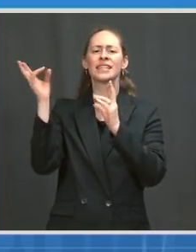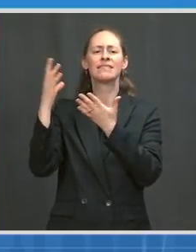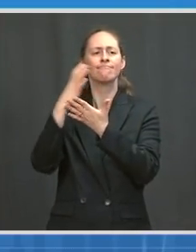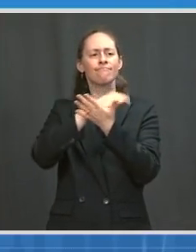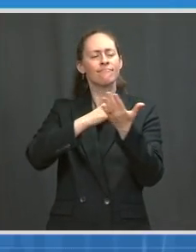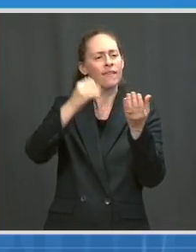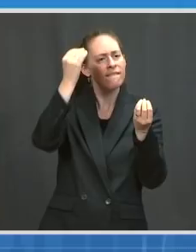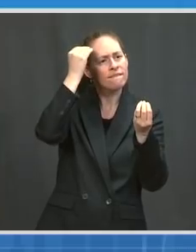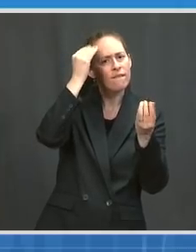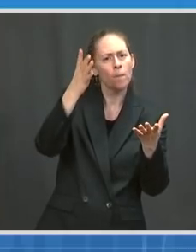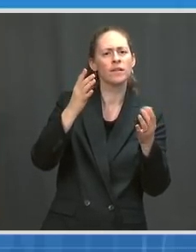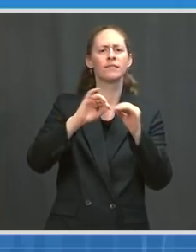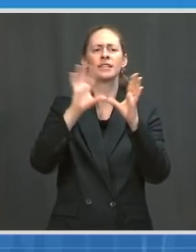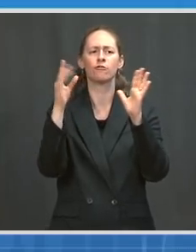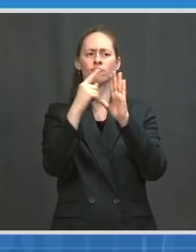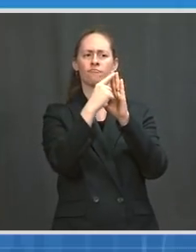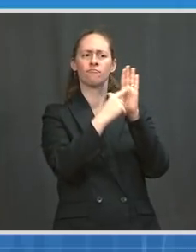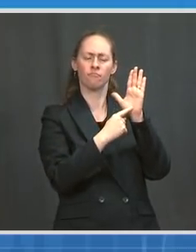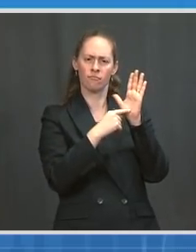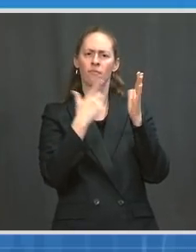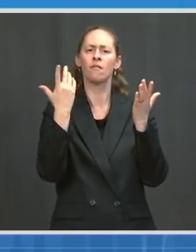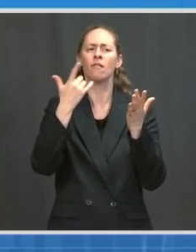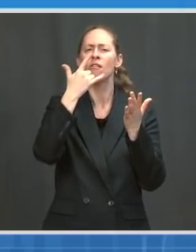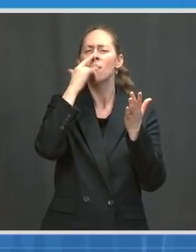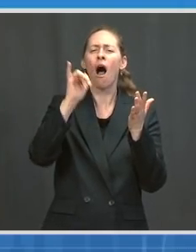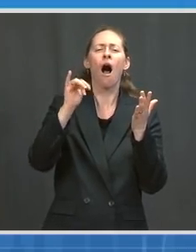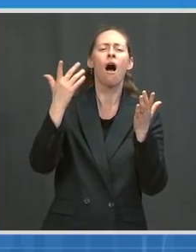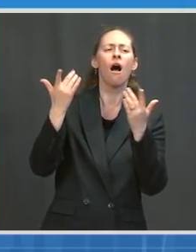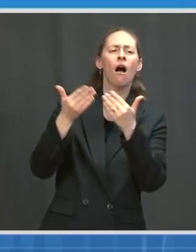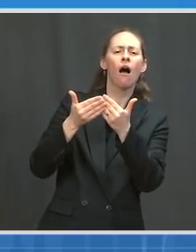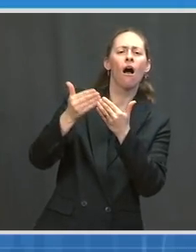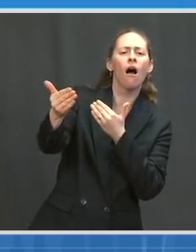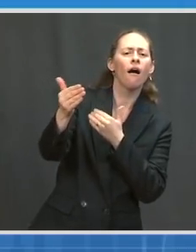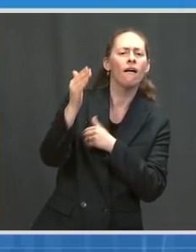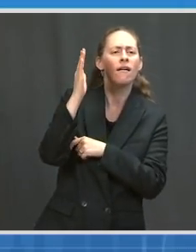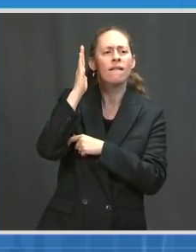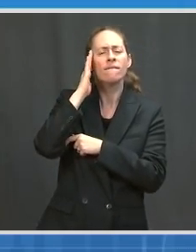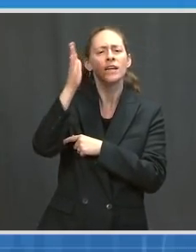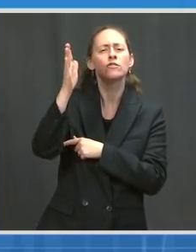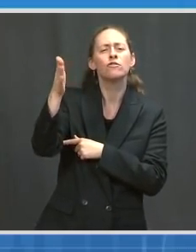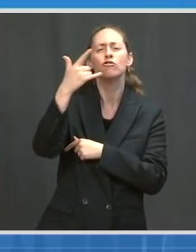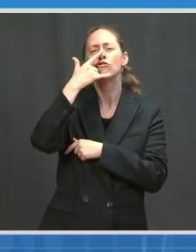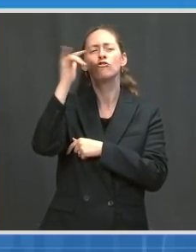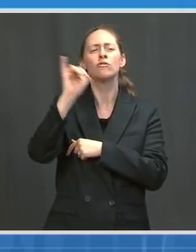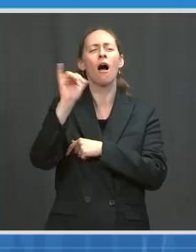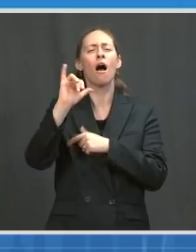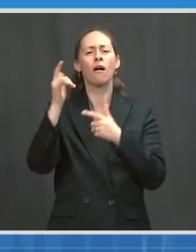the long-term trajectories of COVID-19 in real time in the United States under different scenarios.